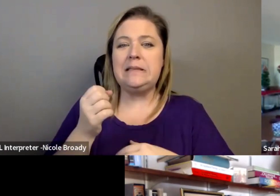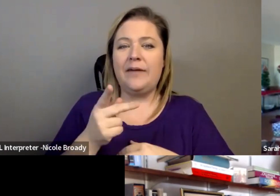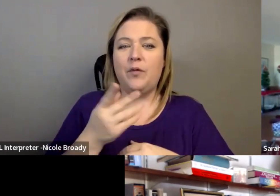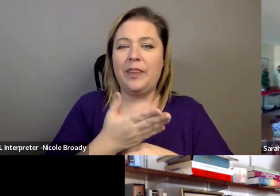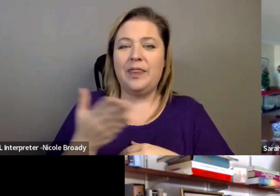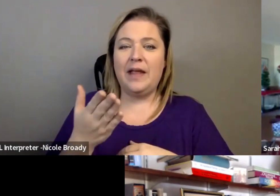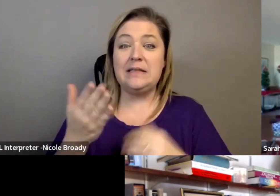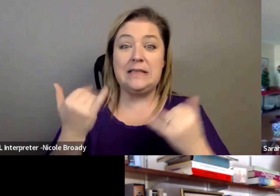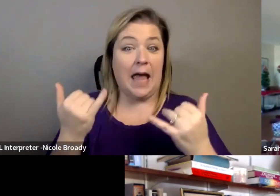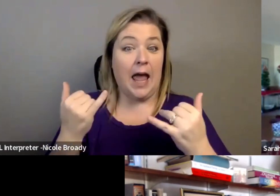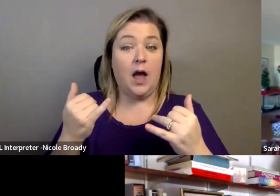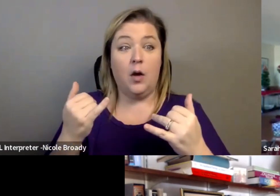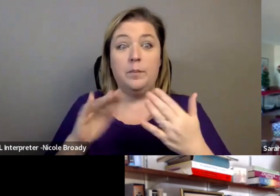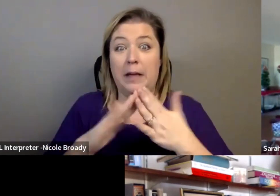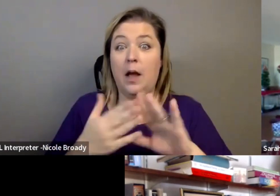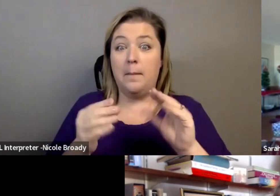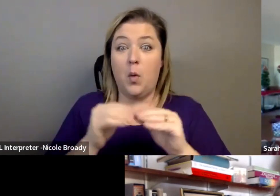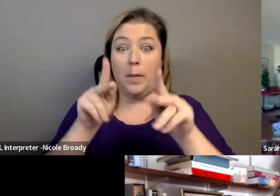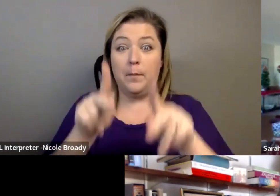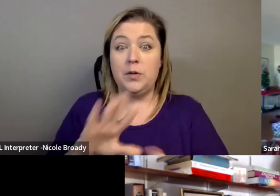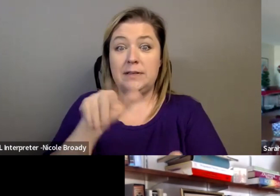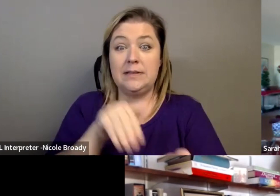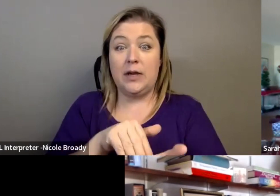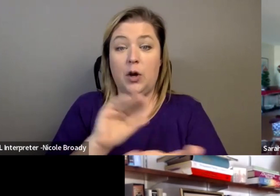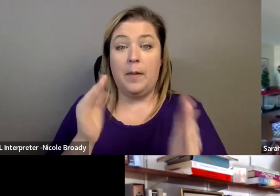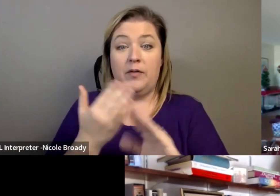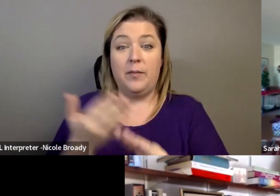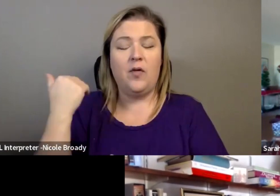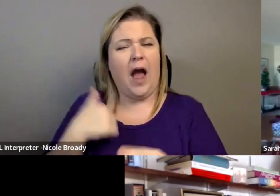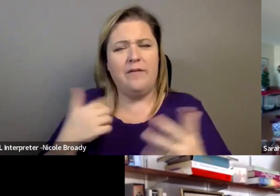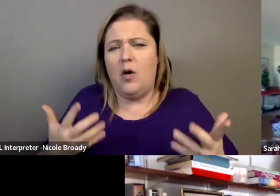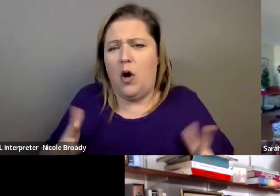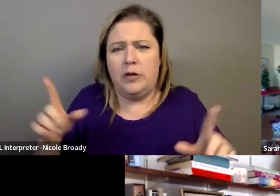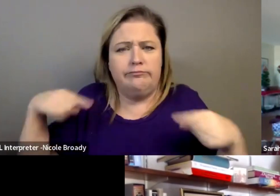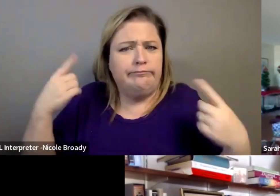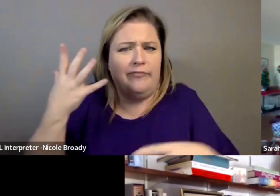than they were before. I'm someone who's worked from home for five years, as I have a